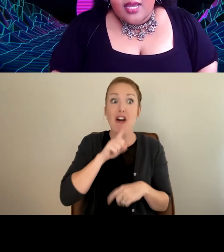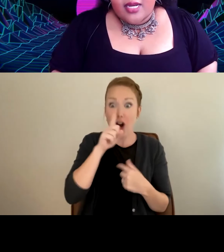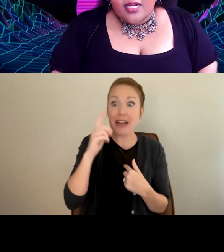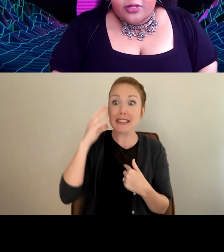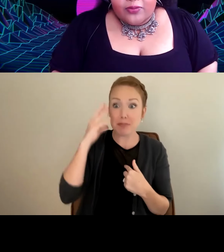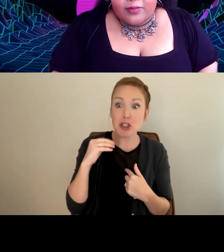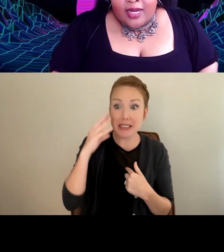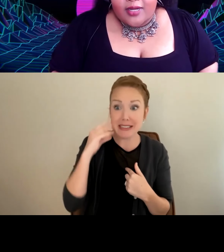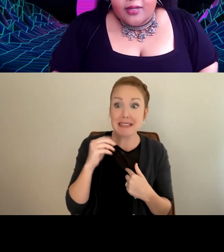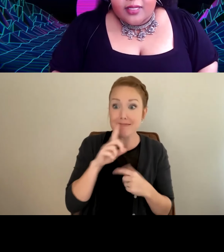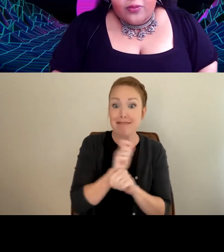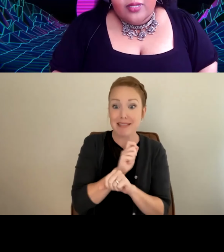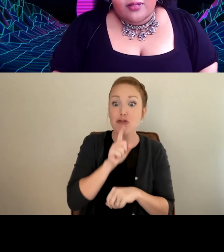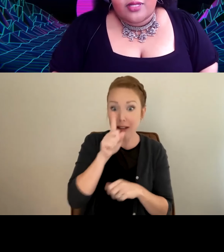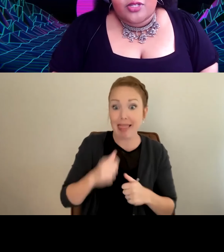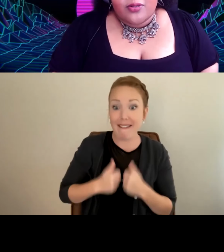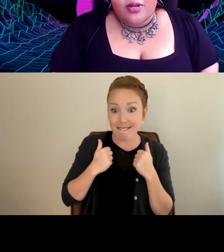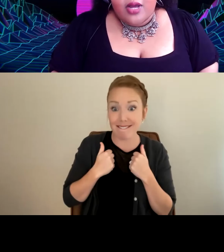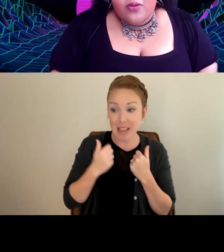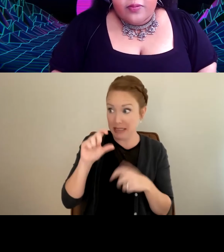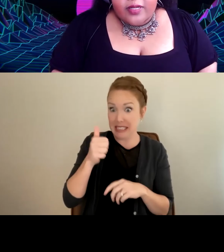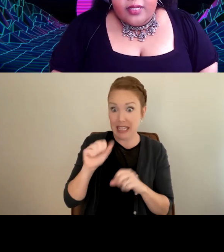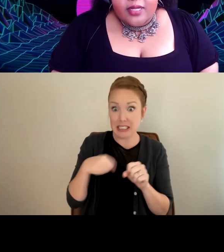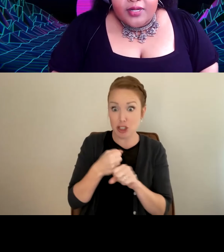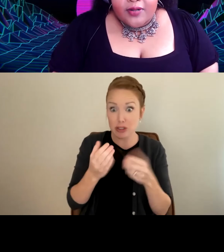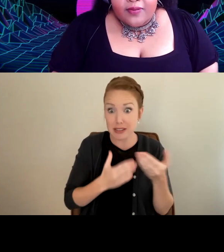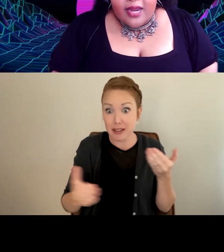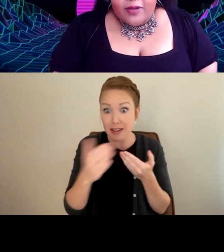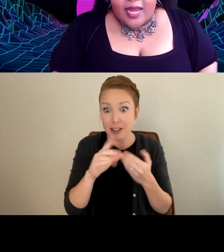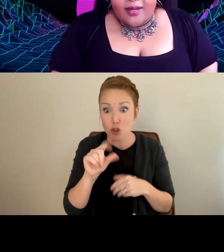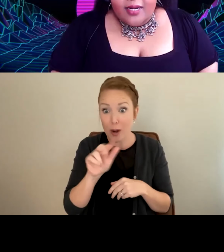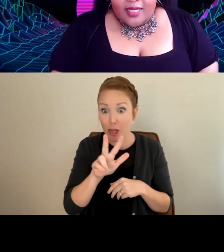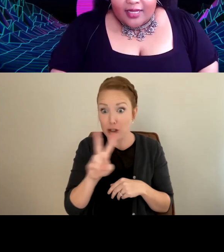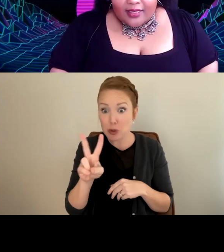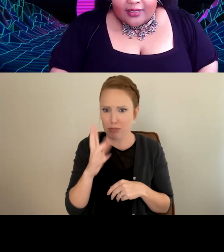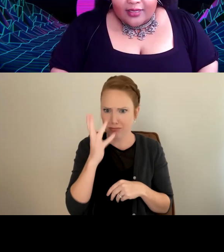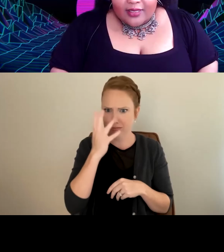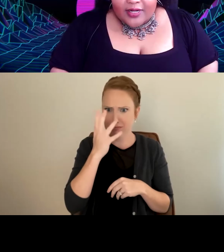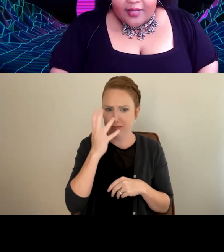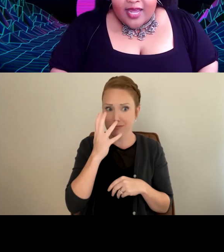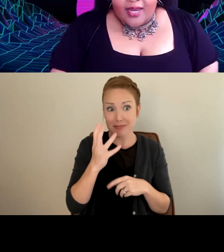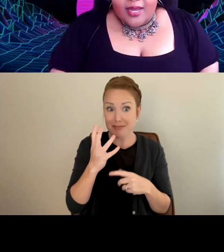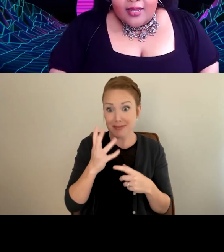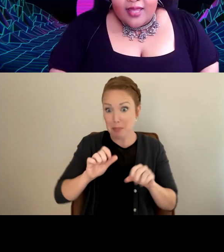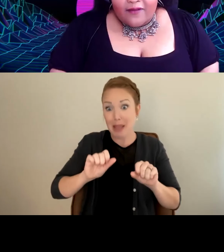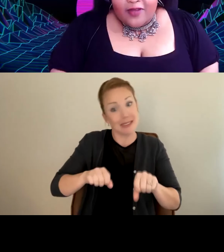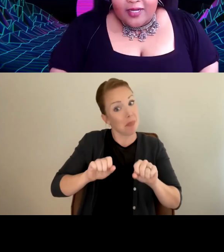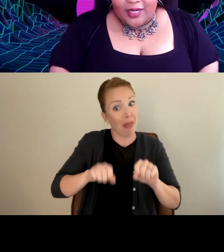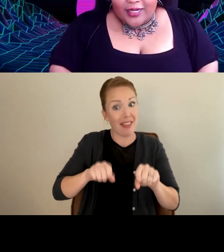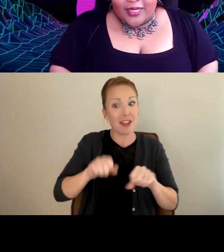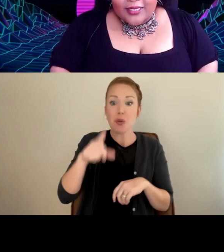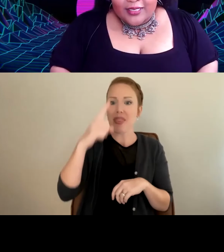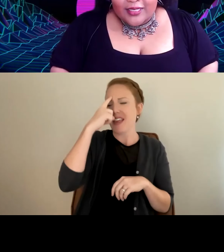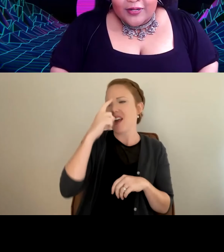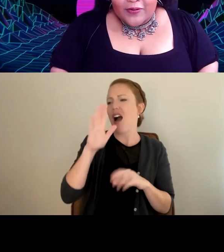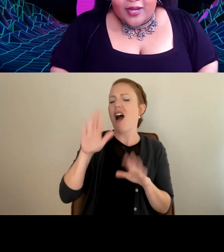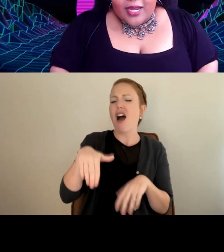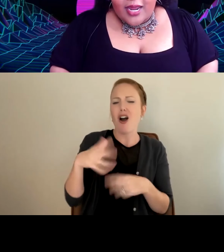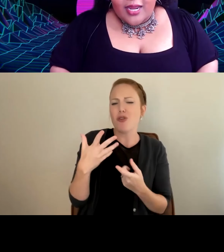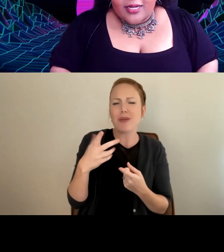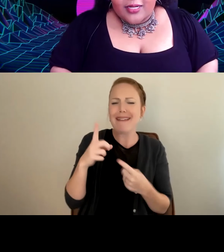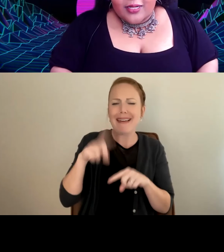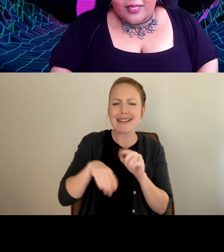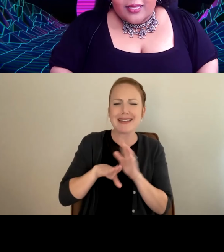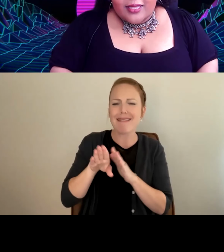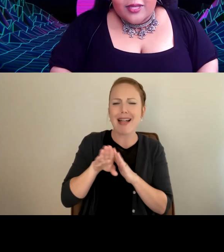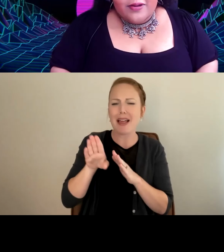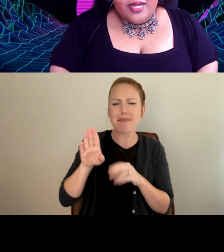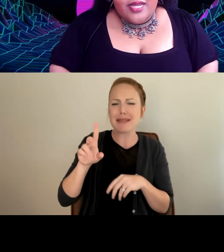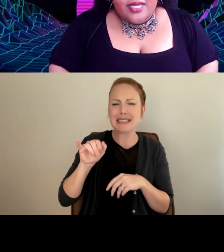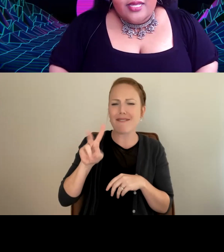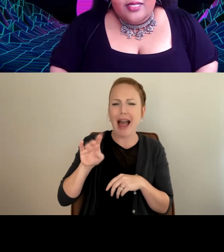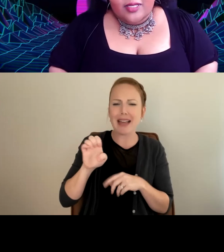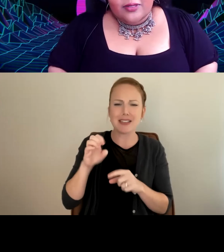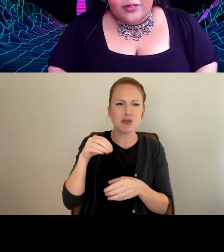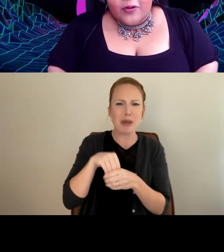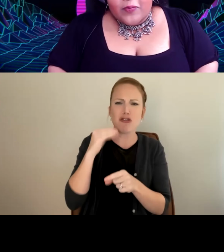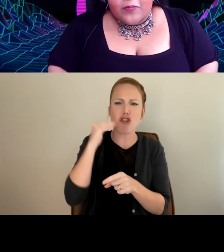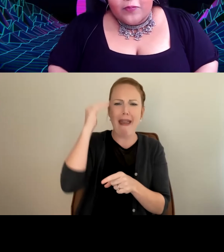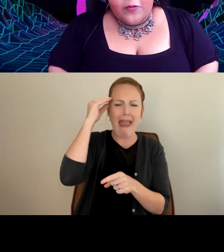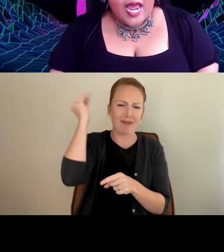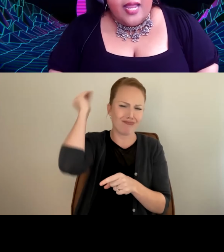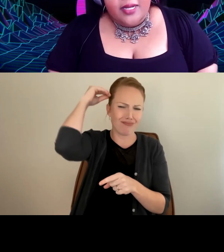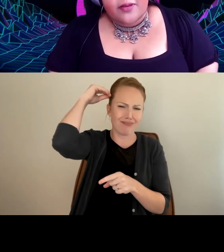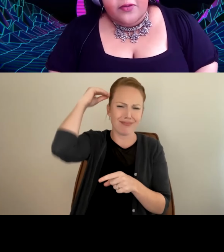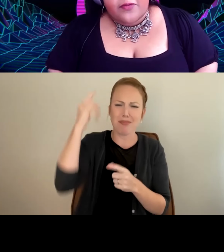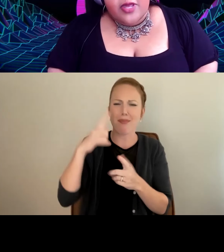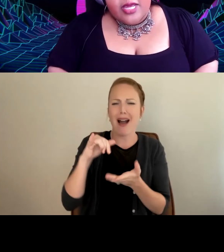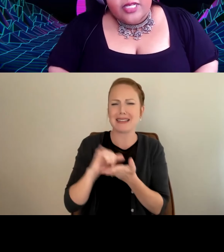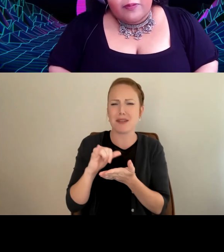and in ten years in 2032, that reality, that fiction... the theory is reality. It's probably